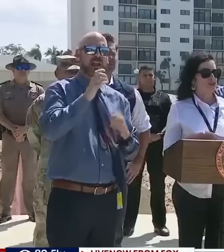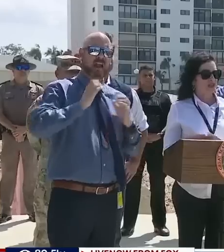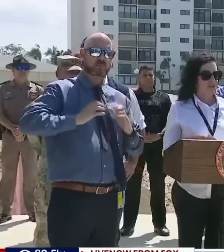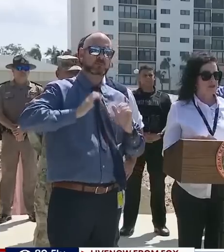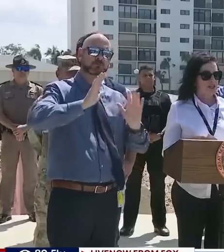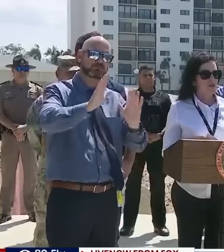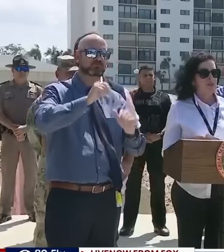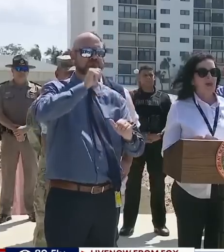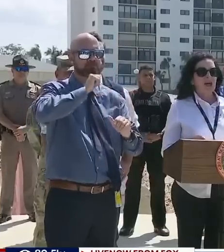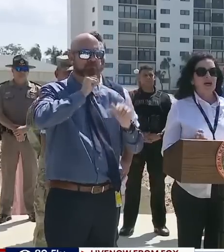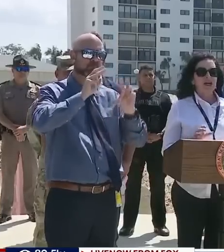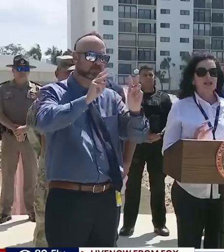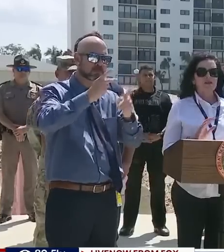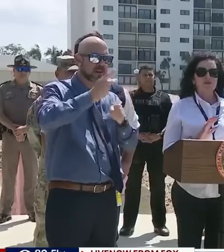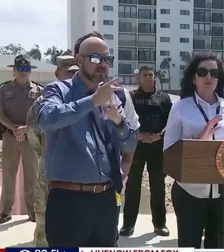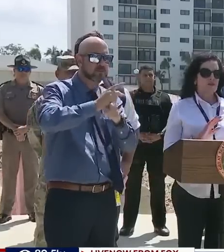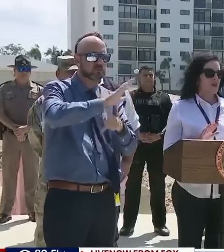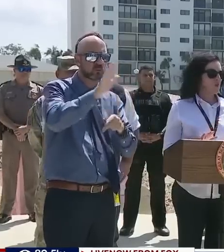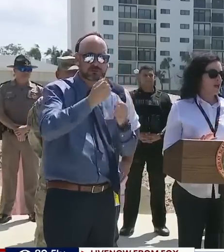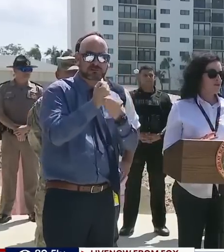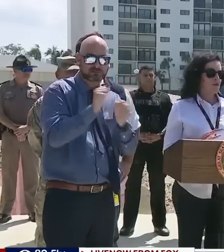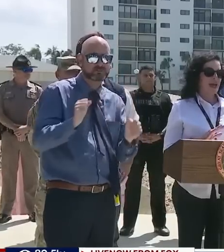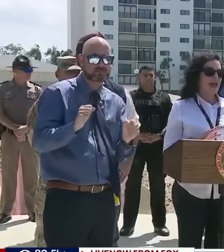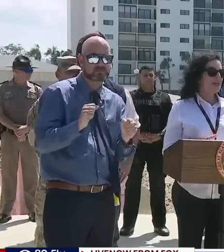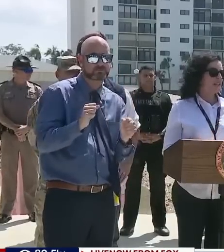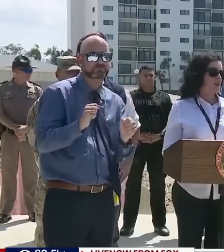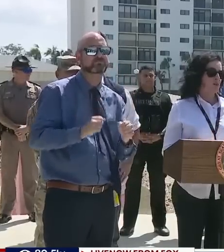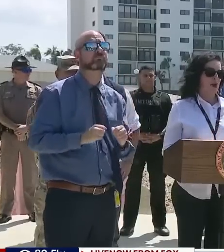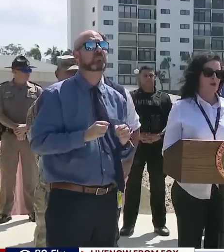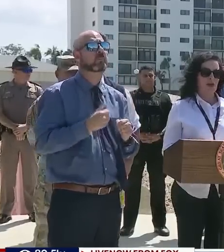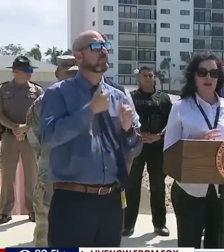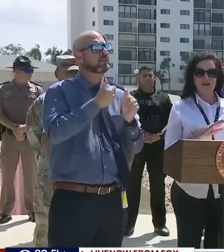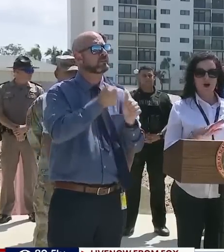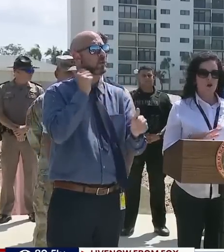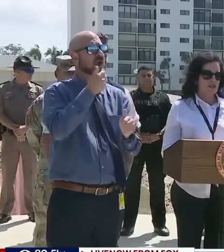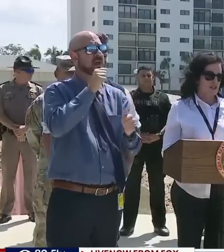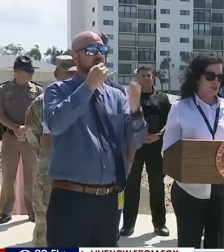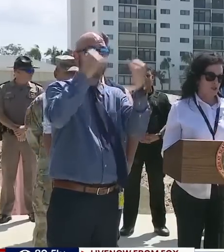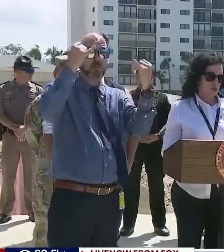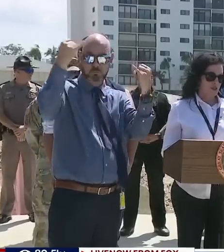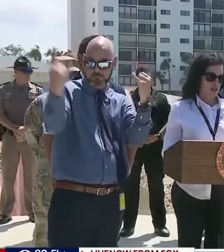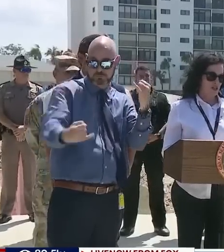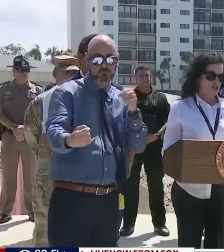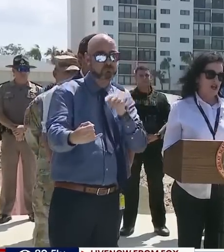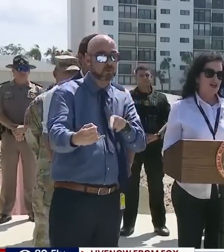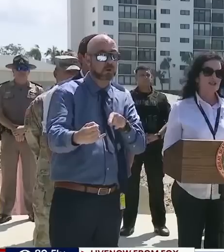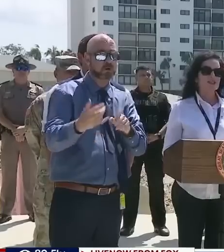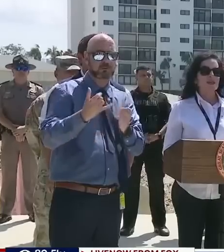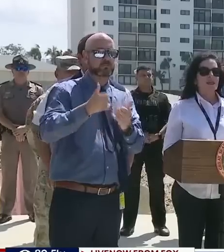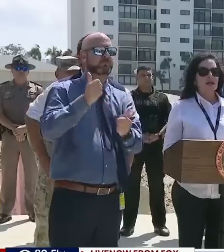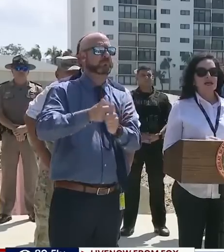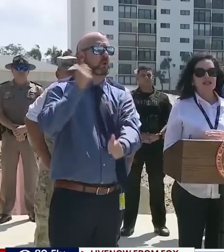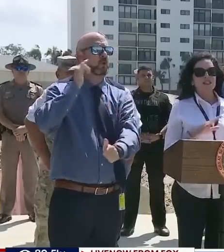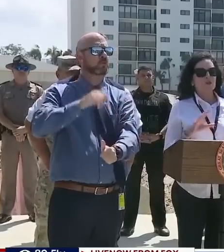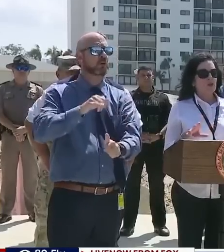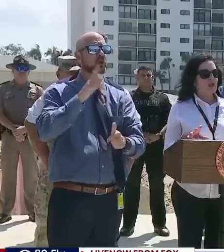also of course, with the state, what we ask is that our customers continue to be diligent about their